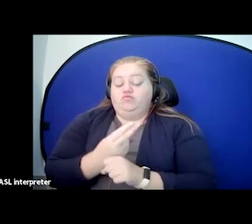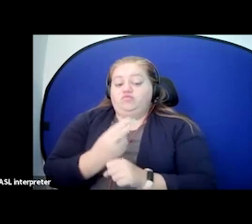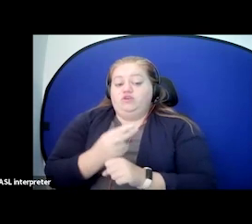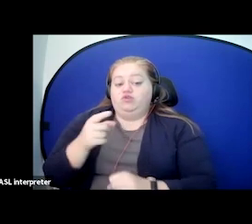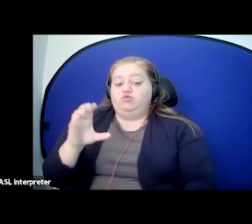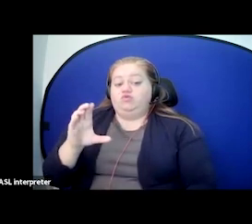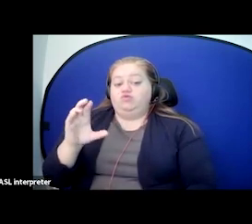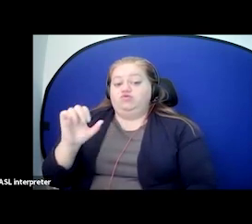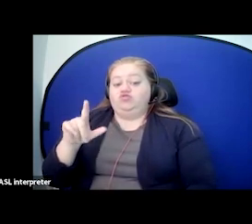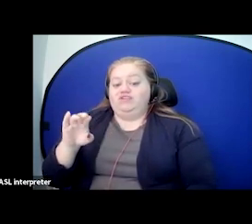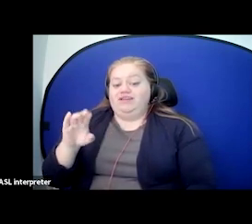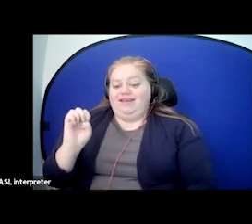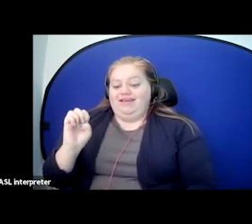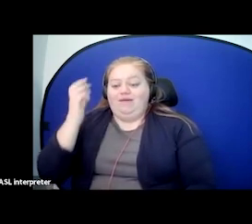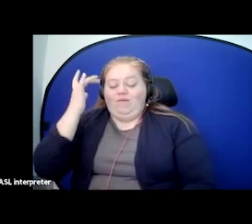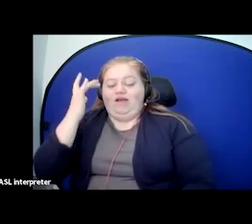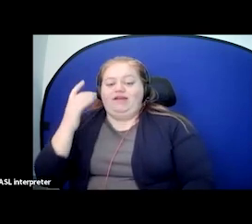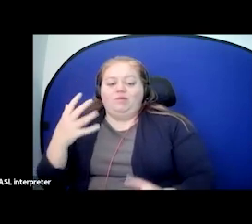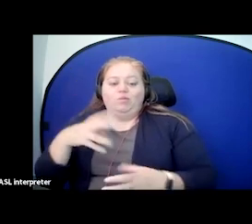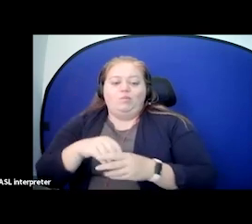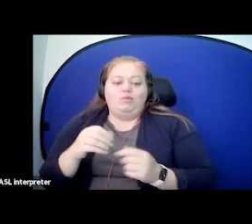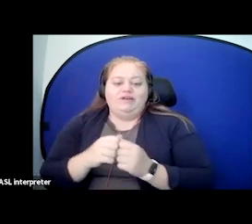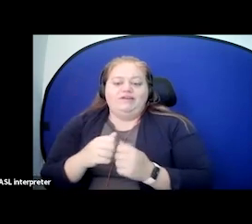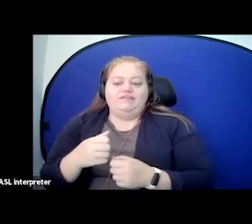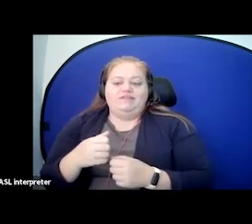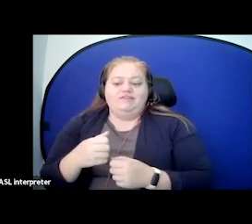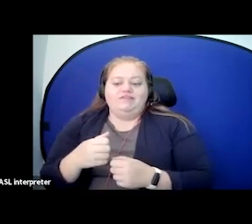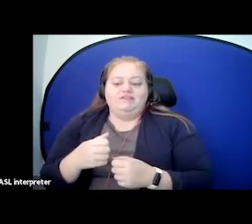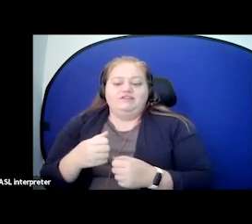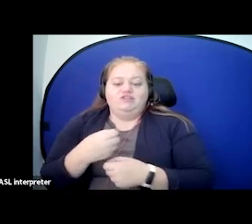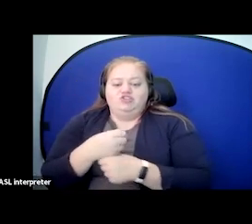engaging with generative AI without a structured method